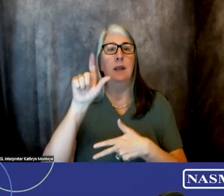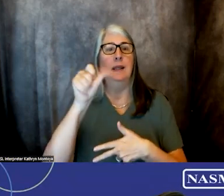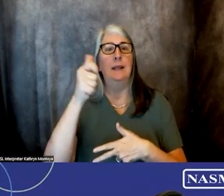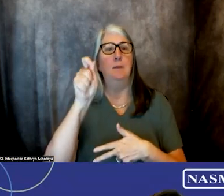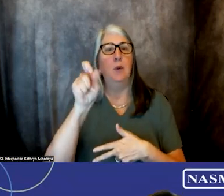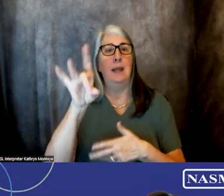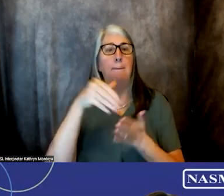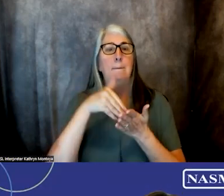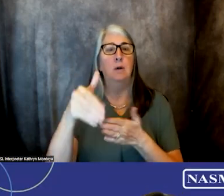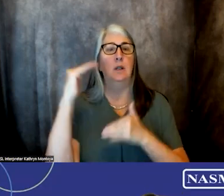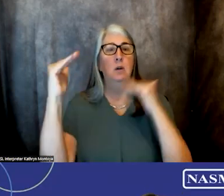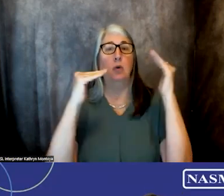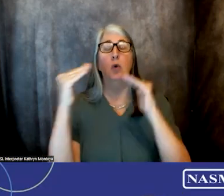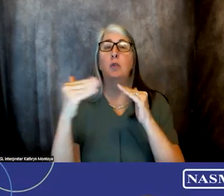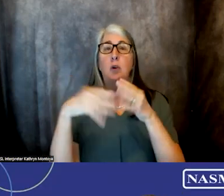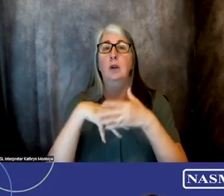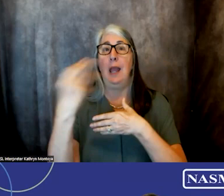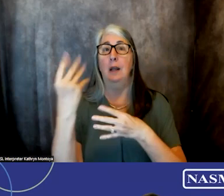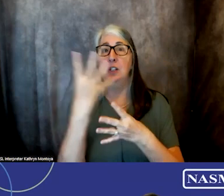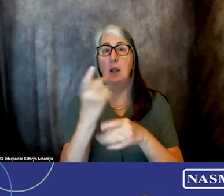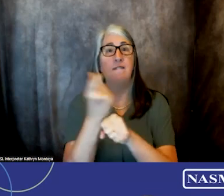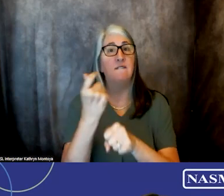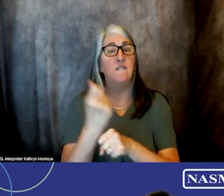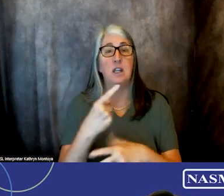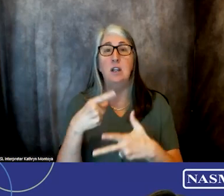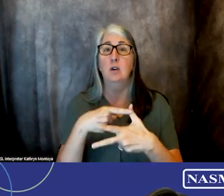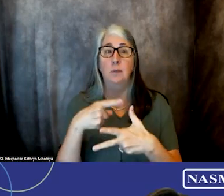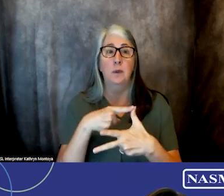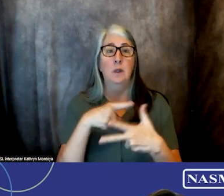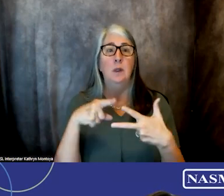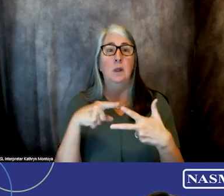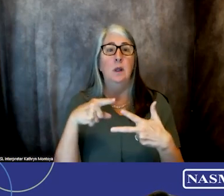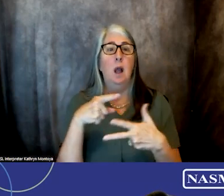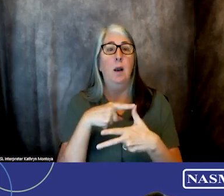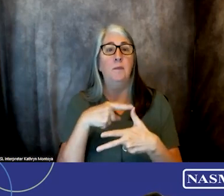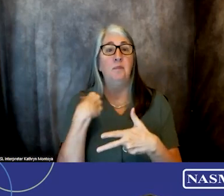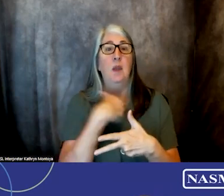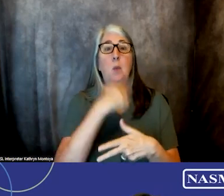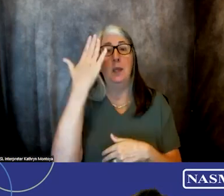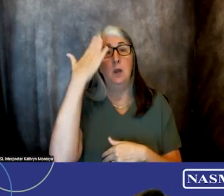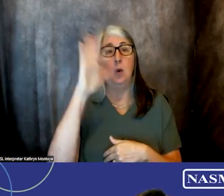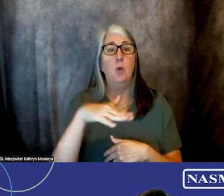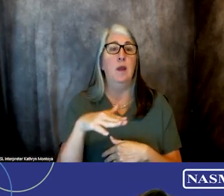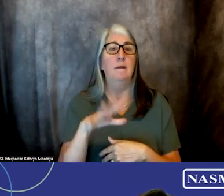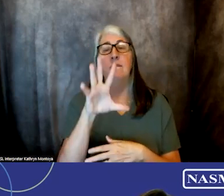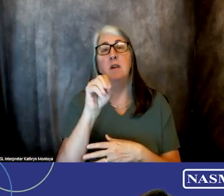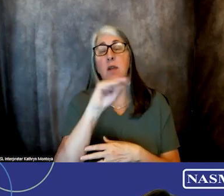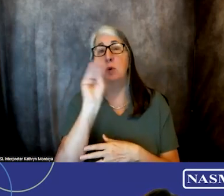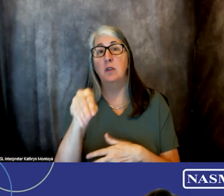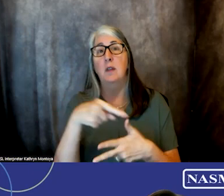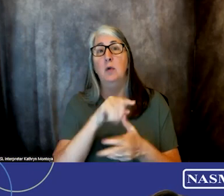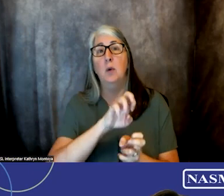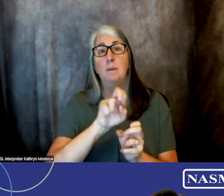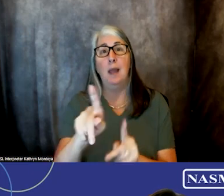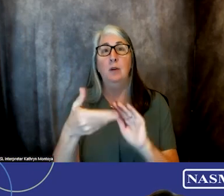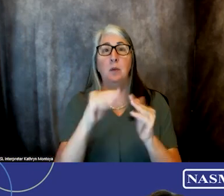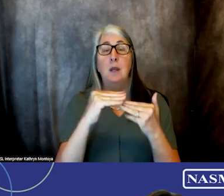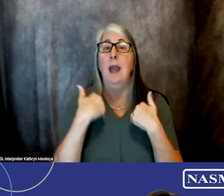SYSTEM EVERY YEAR AND WE KNOW THAT 50% OF THOSE HAVE A MENTAL HEALTH CONDITION